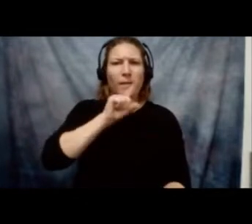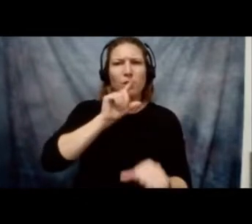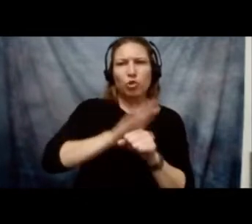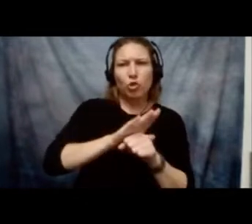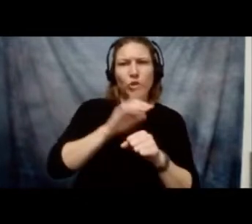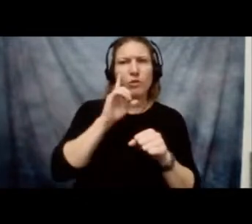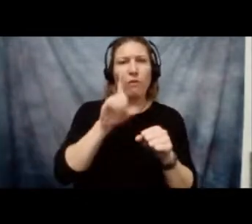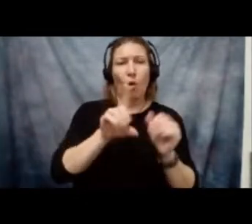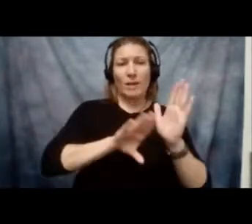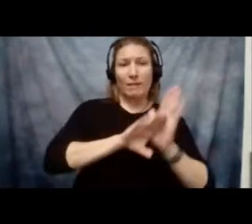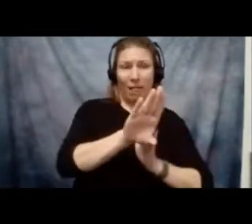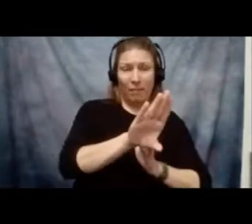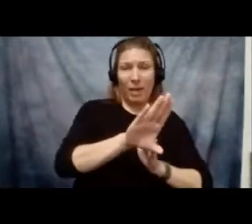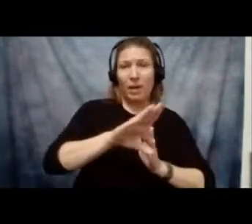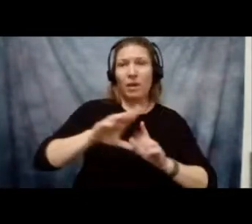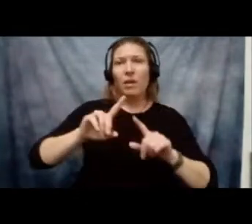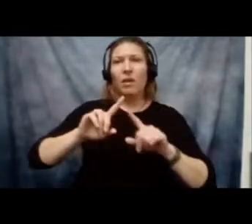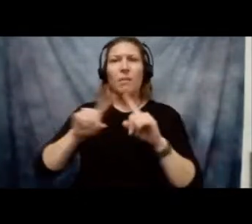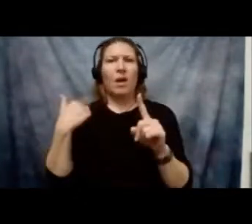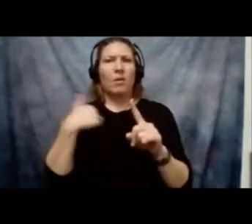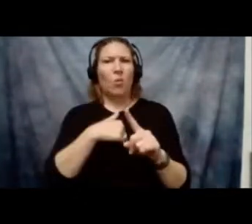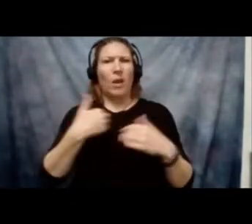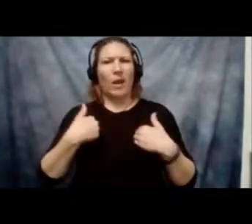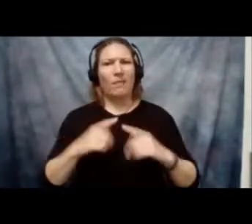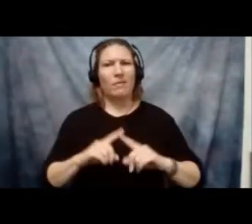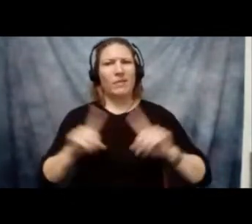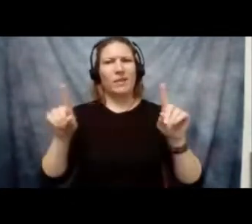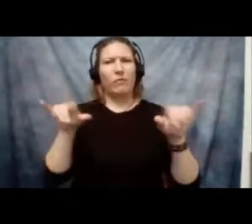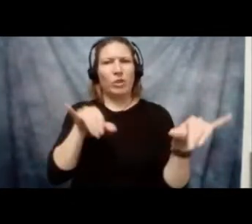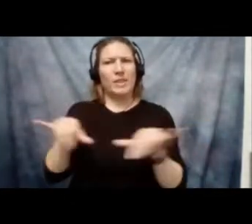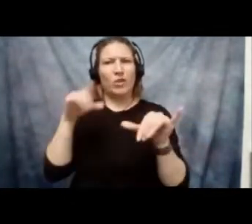those standards and then when we hand it off or when we are doing the development we have a set of